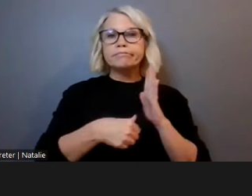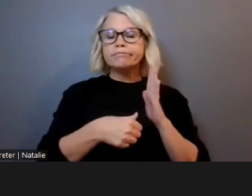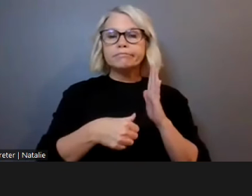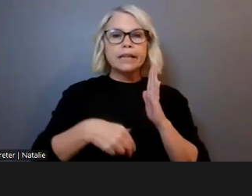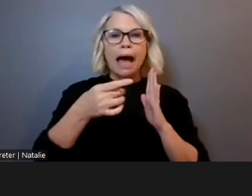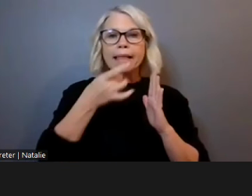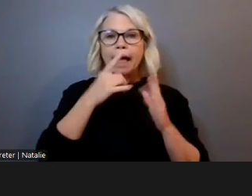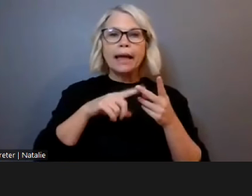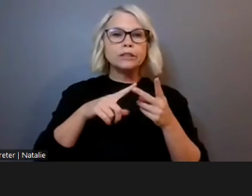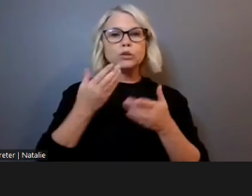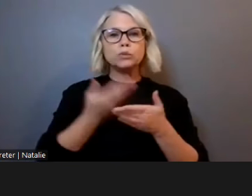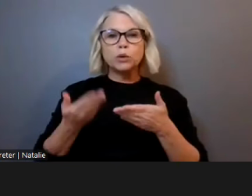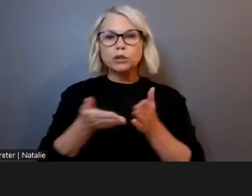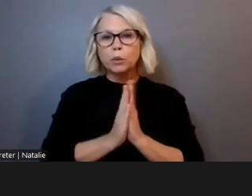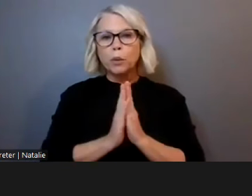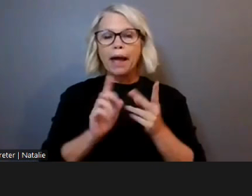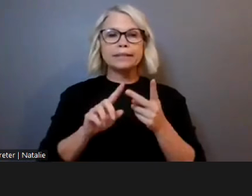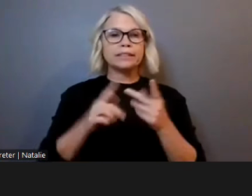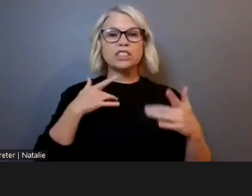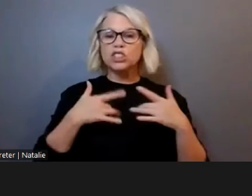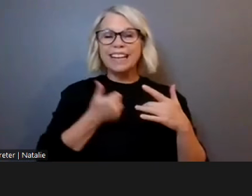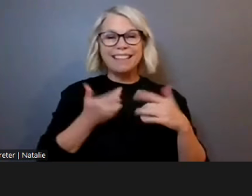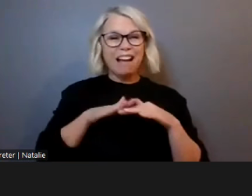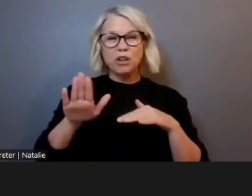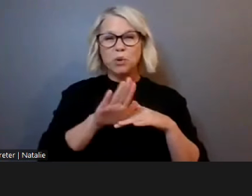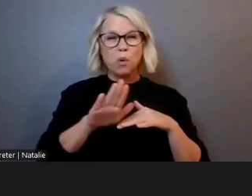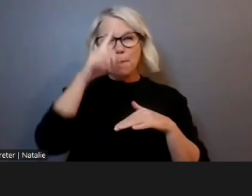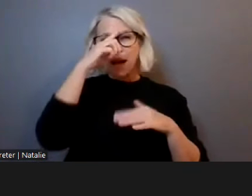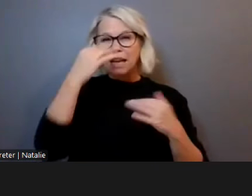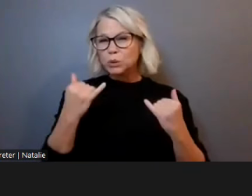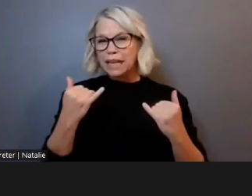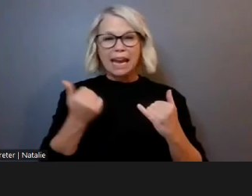requests, concerns, or anything on your mind today? Does anybody have any updates?